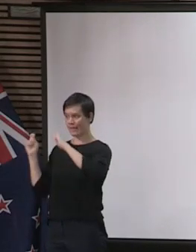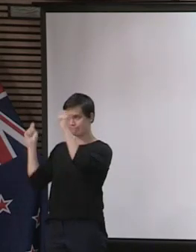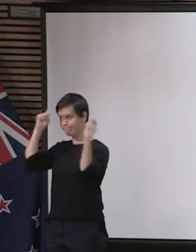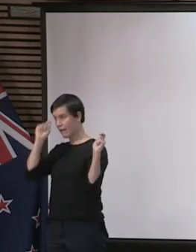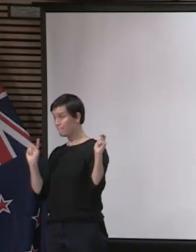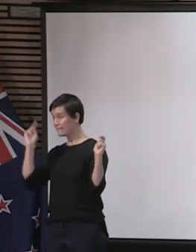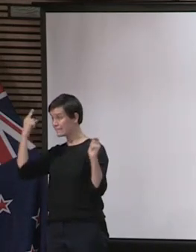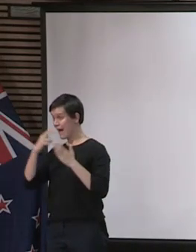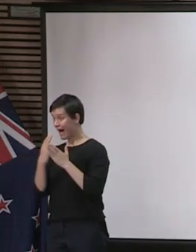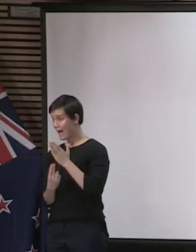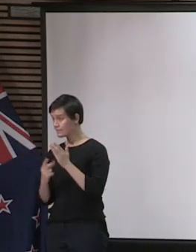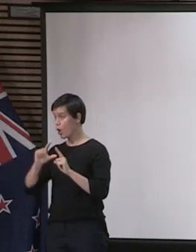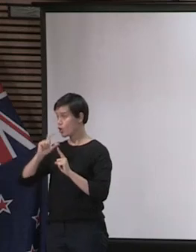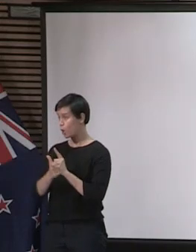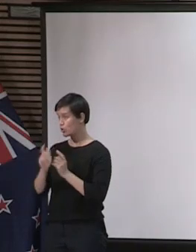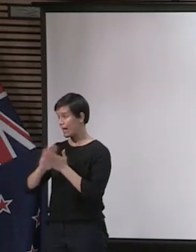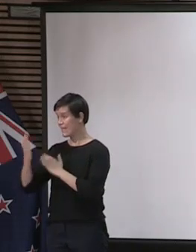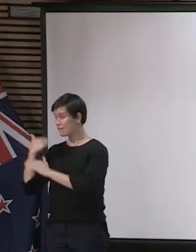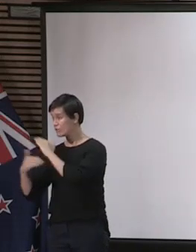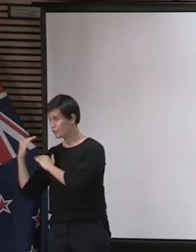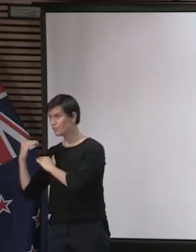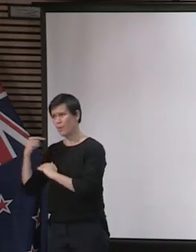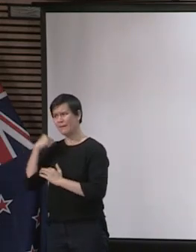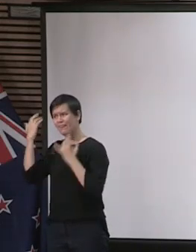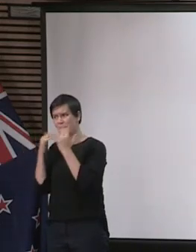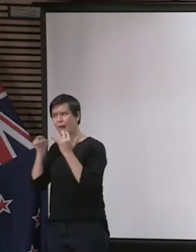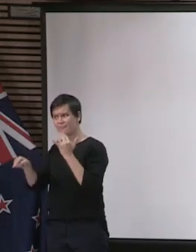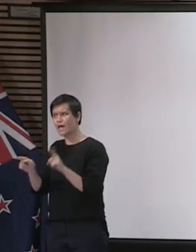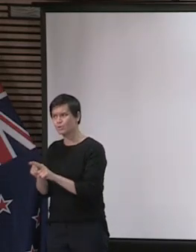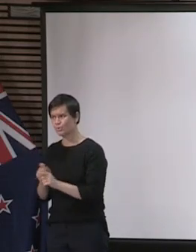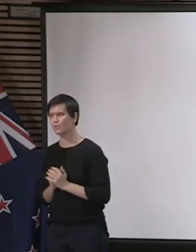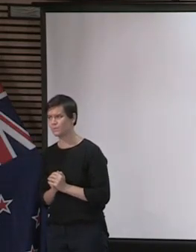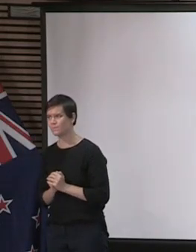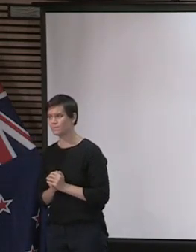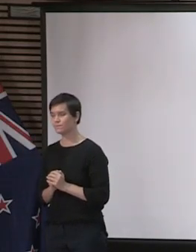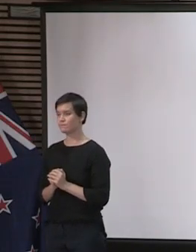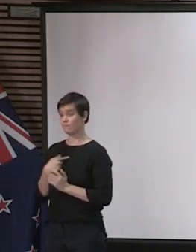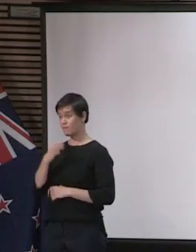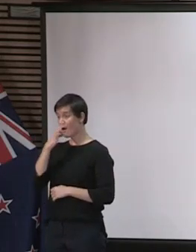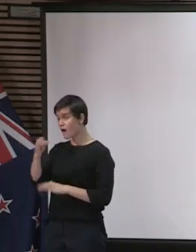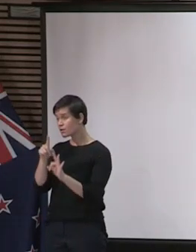can tell you as the Minister for Arts Culture and Heritage that is at the fore of my mind